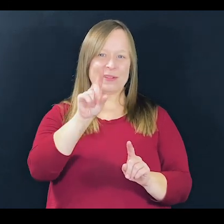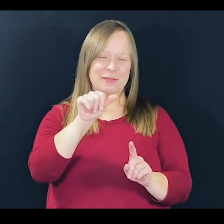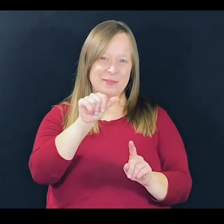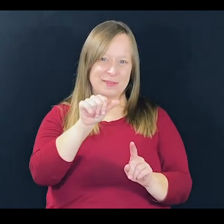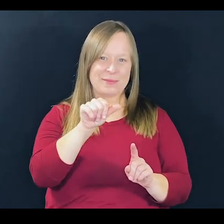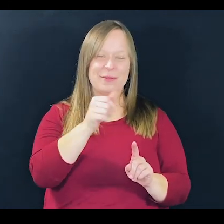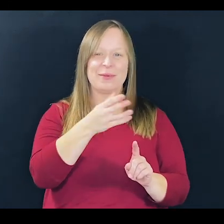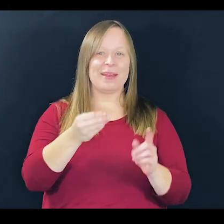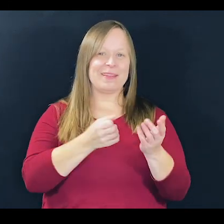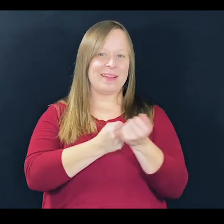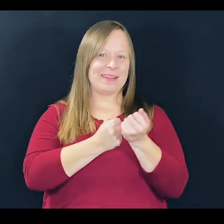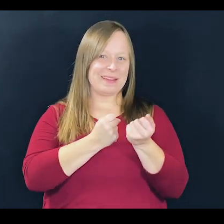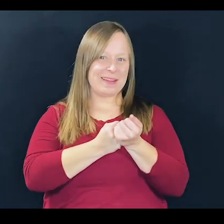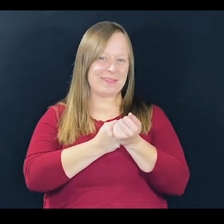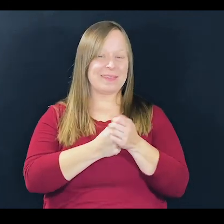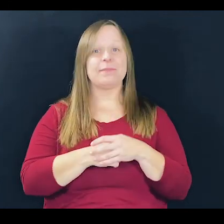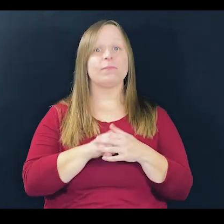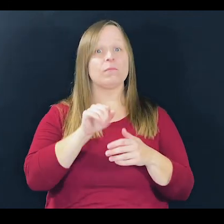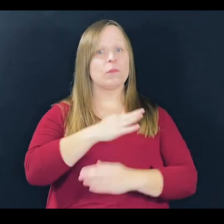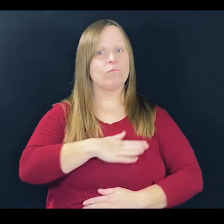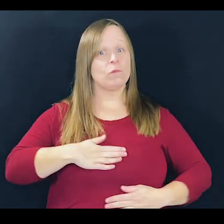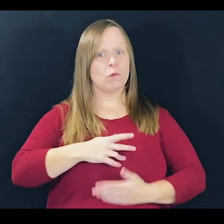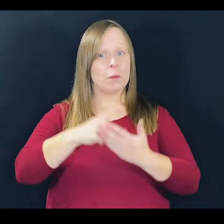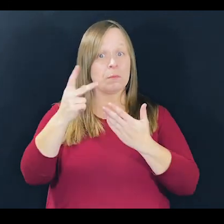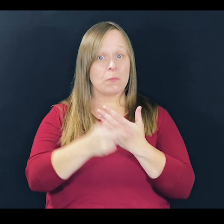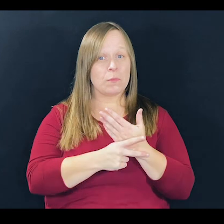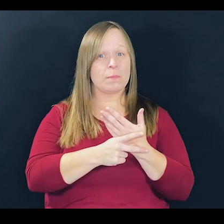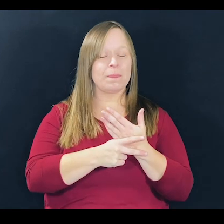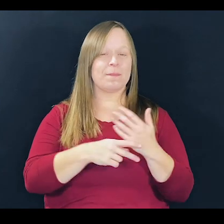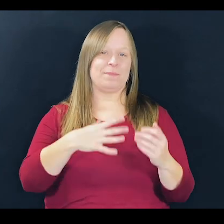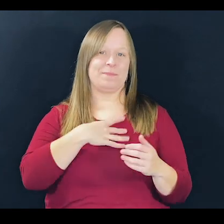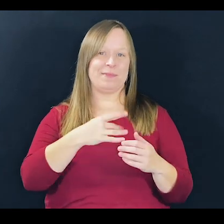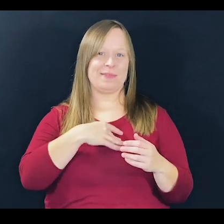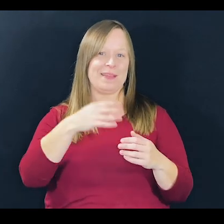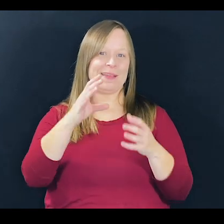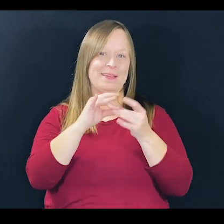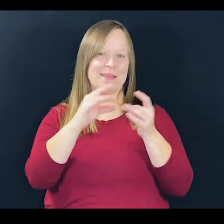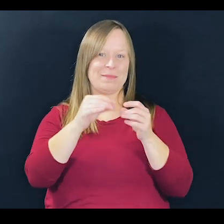your source for disability rights and advocacy. If you enjoyed our program, make